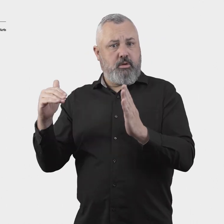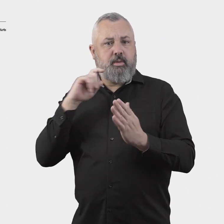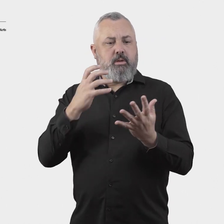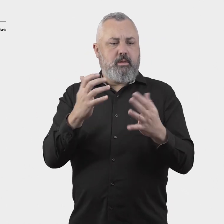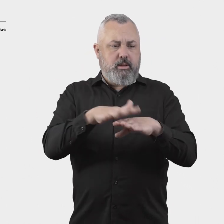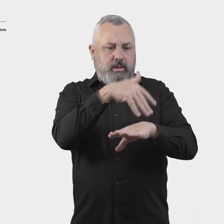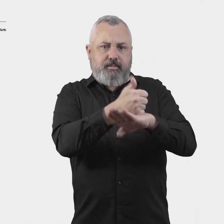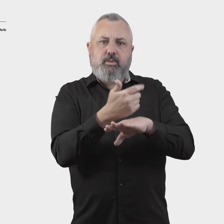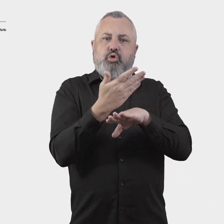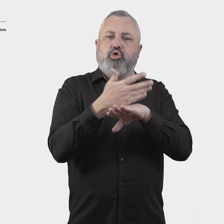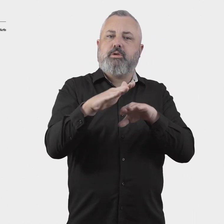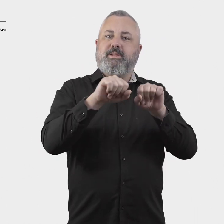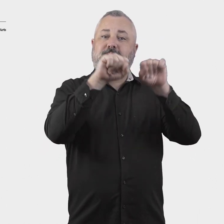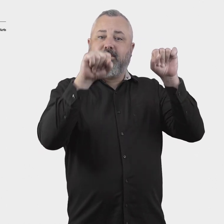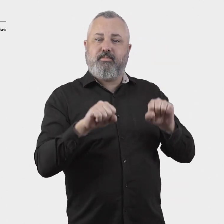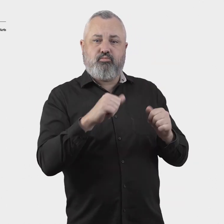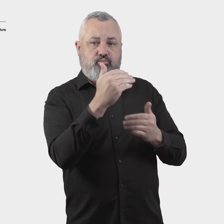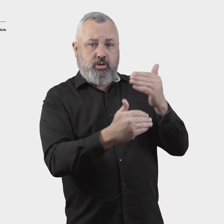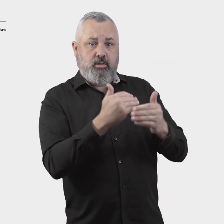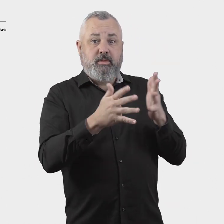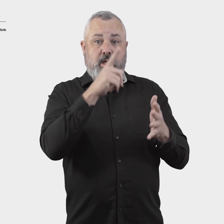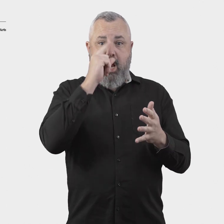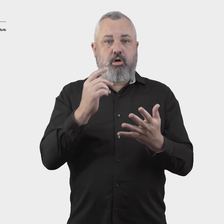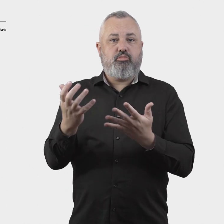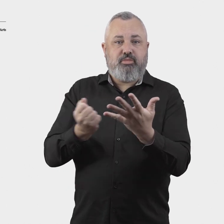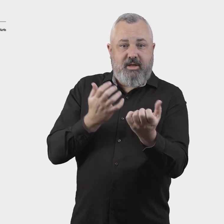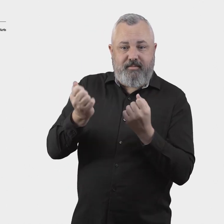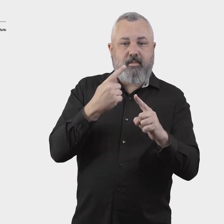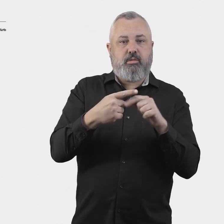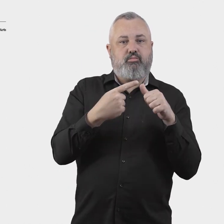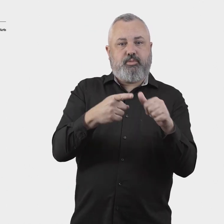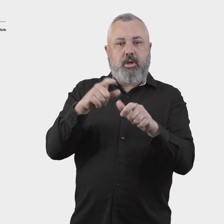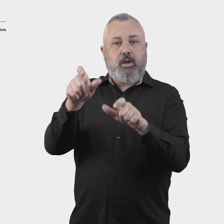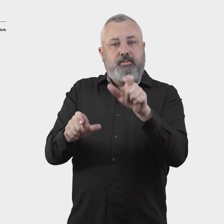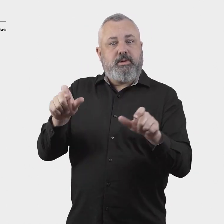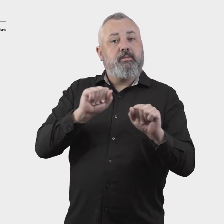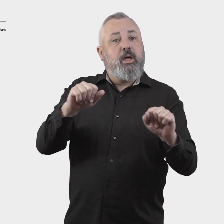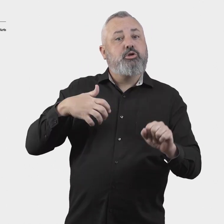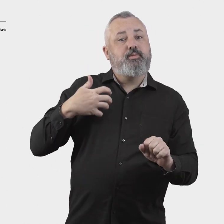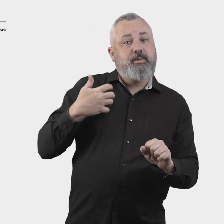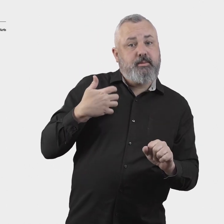establish systems and processes to accept and respond to customer complaints about the aviation